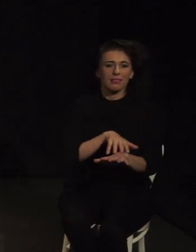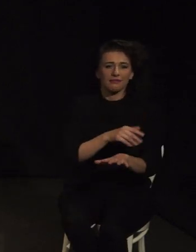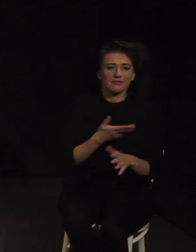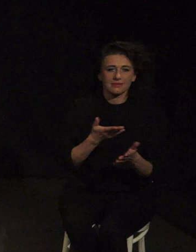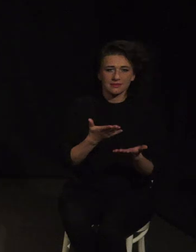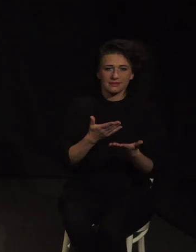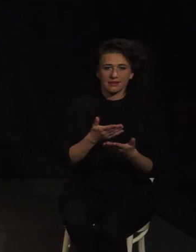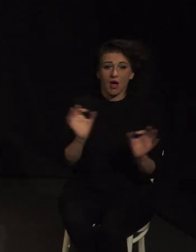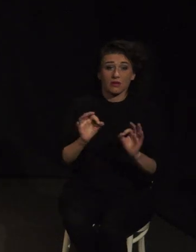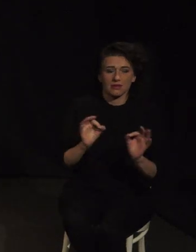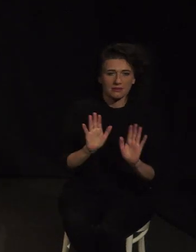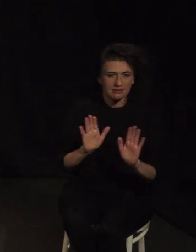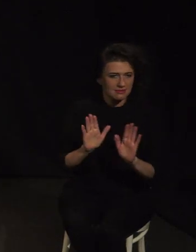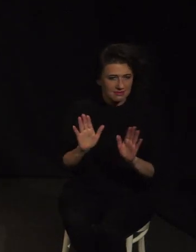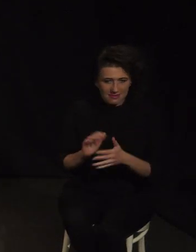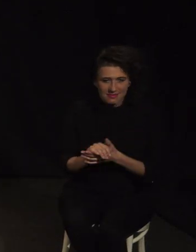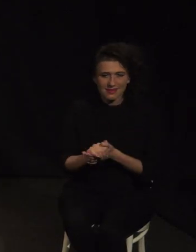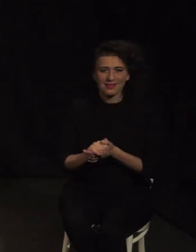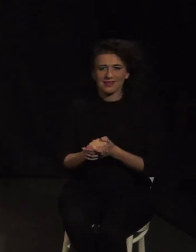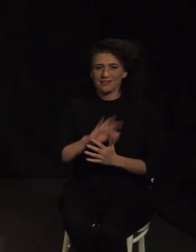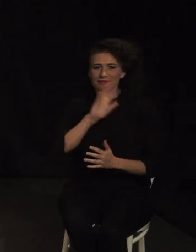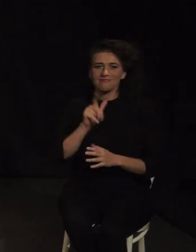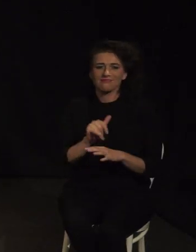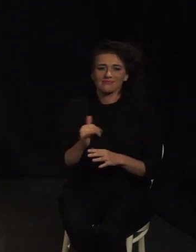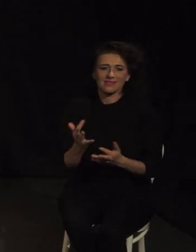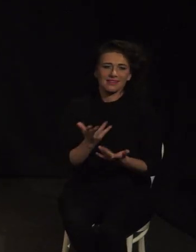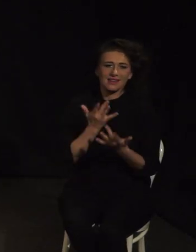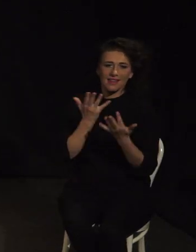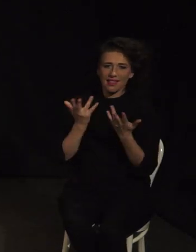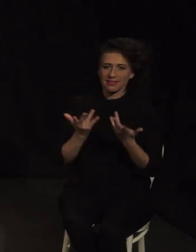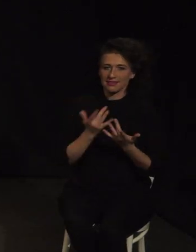Moreover, this picture is described with subtlety.